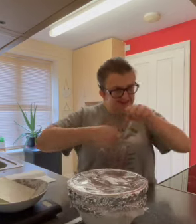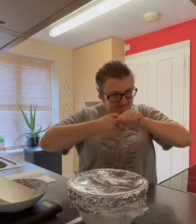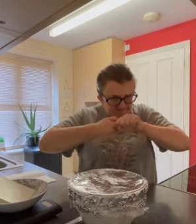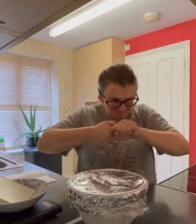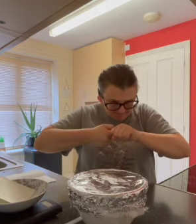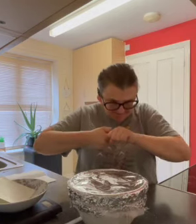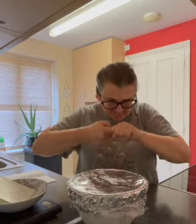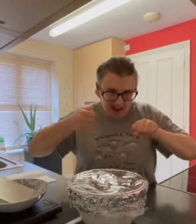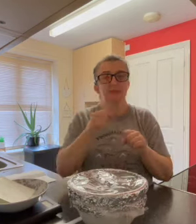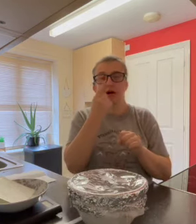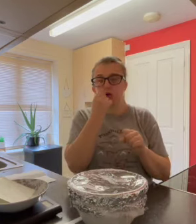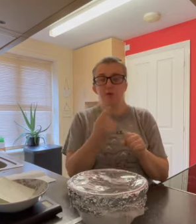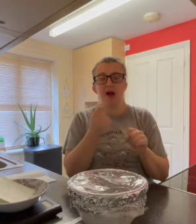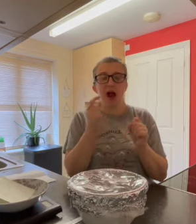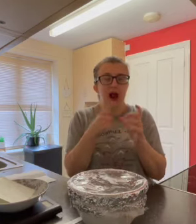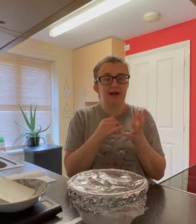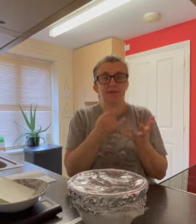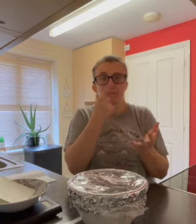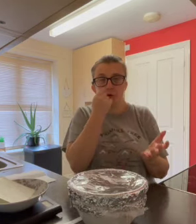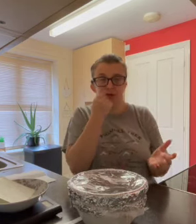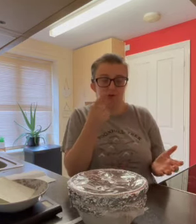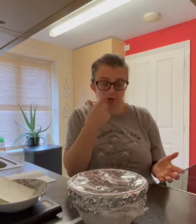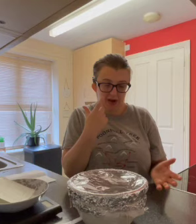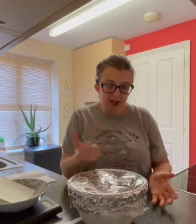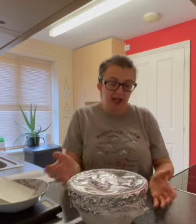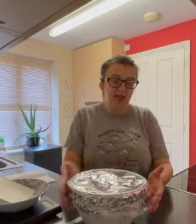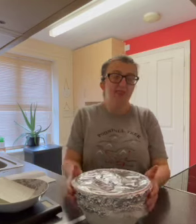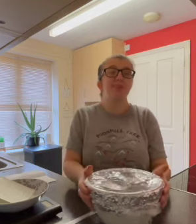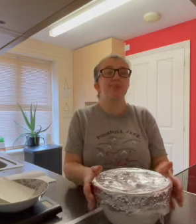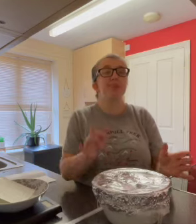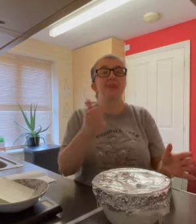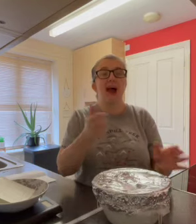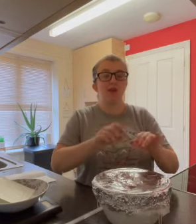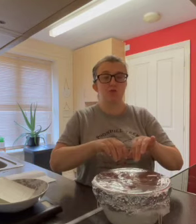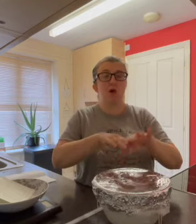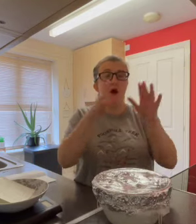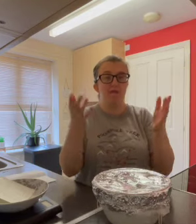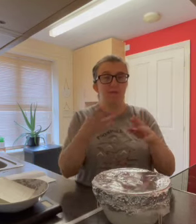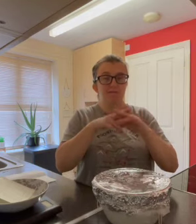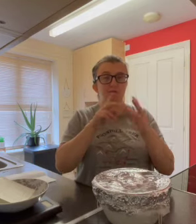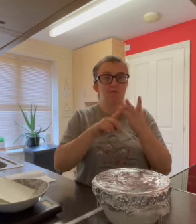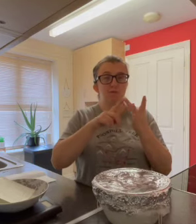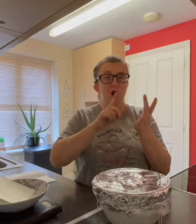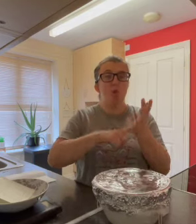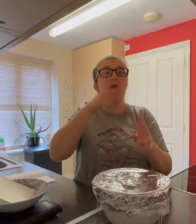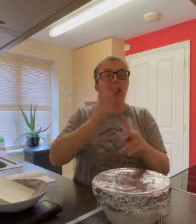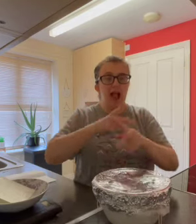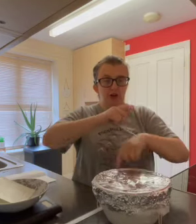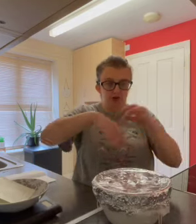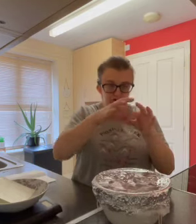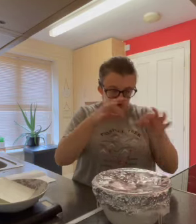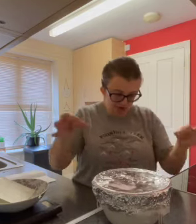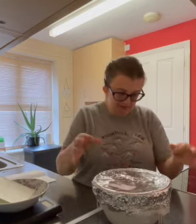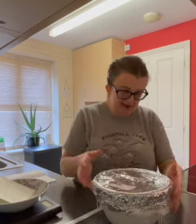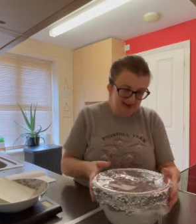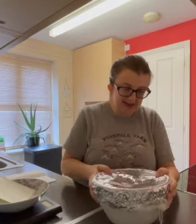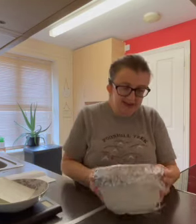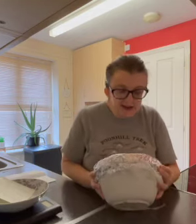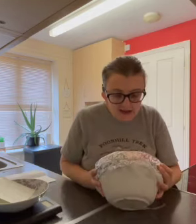and tighten the string as much as you can, then cover with foil and again tighten it with the string